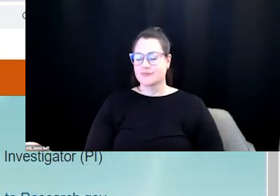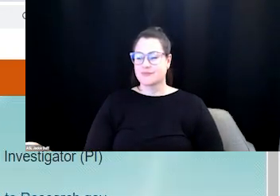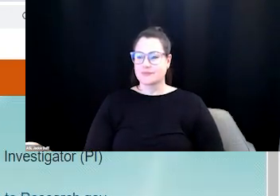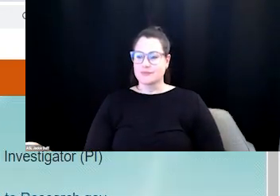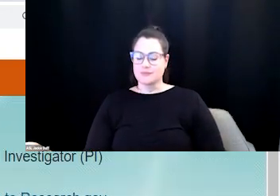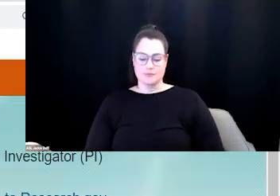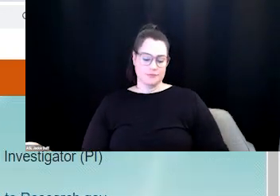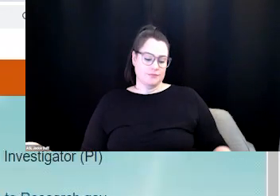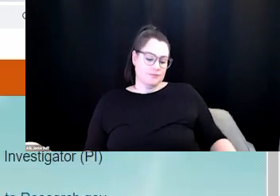All right.